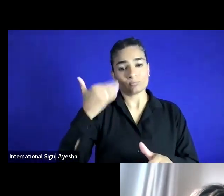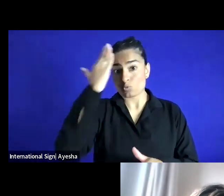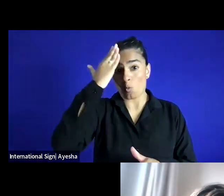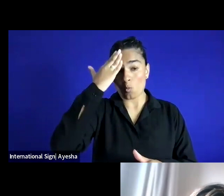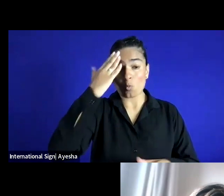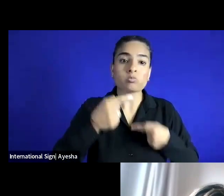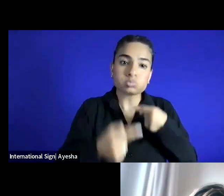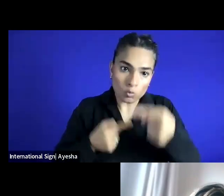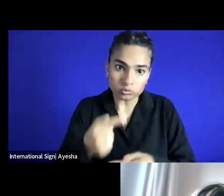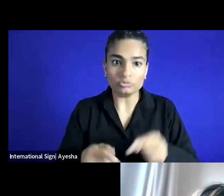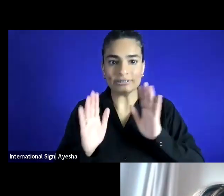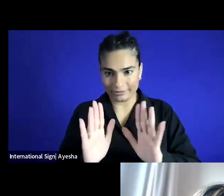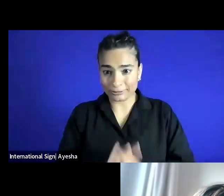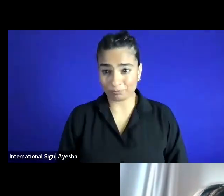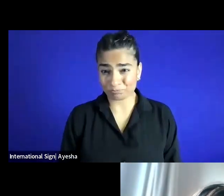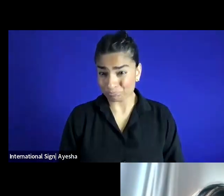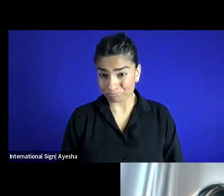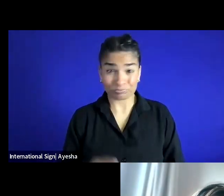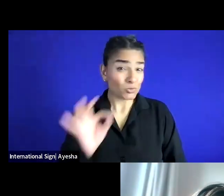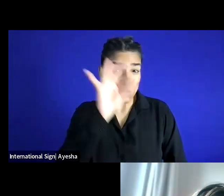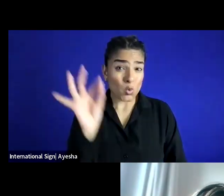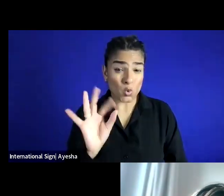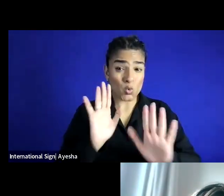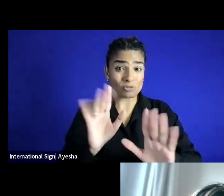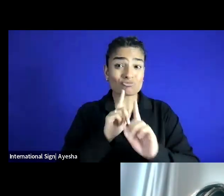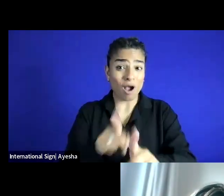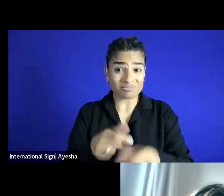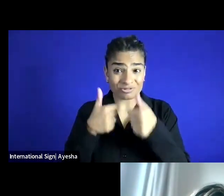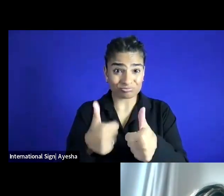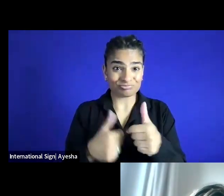Thank you Zeenat. And can I ask Janine to also come off